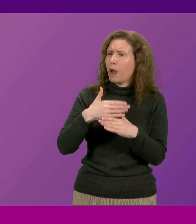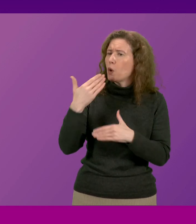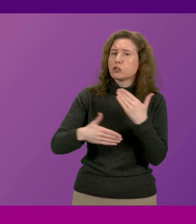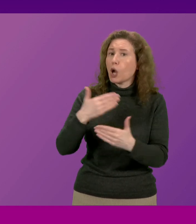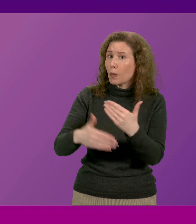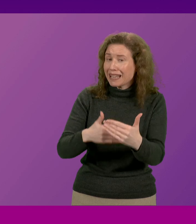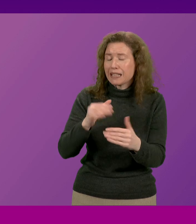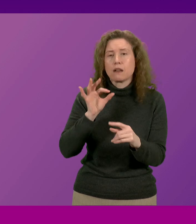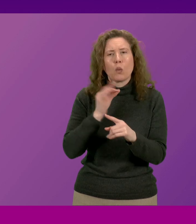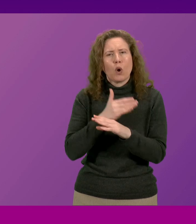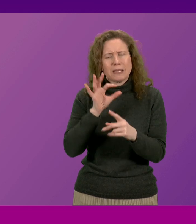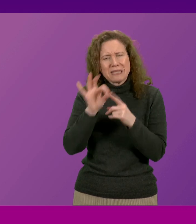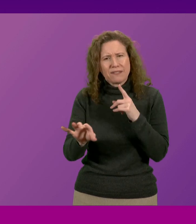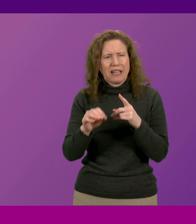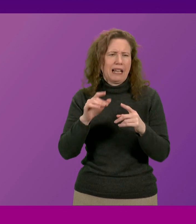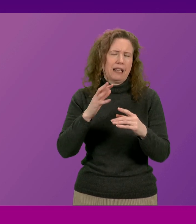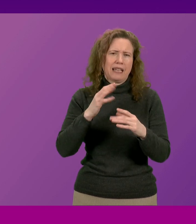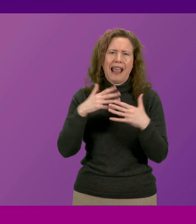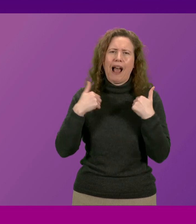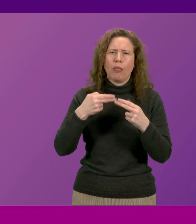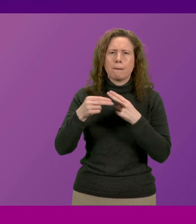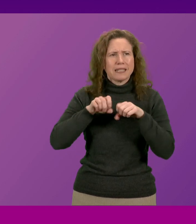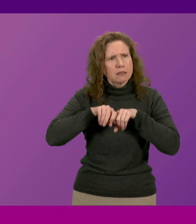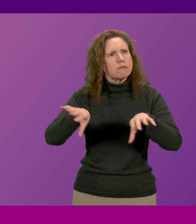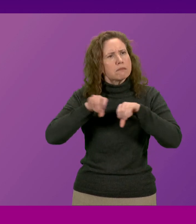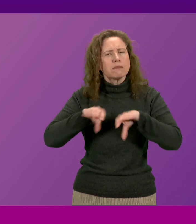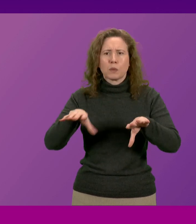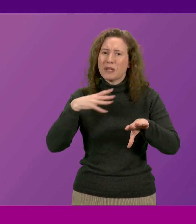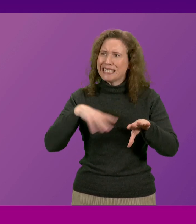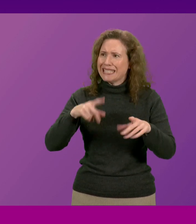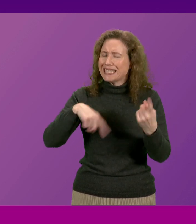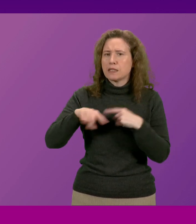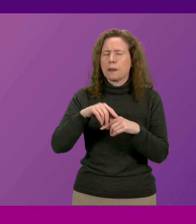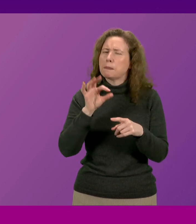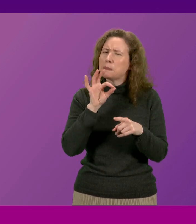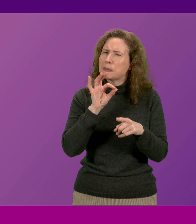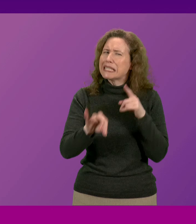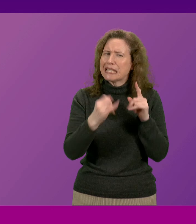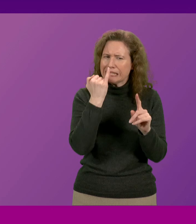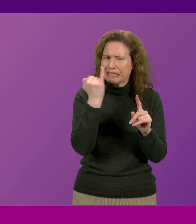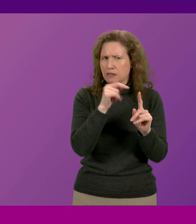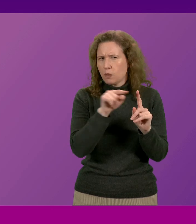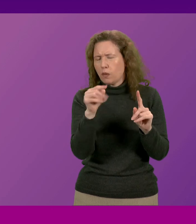on that work, particularly in relation to the public health messaging that needs to go out to people aged between 16 and 35, which is the group in which the practice is increasingly common?